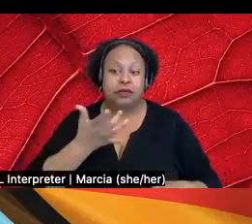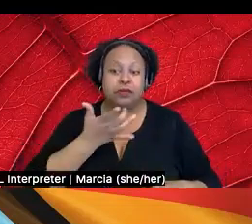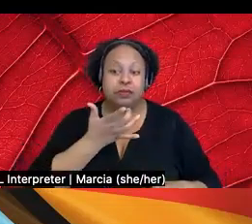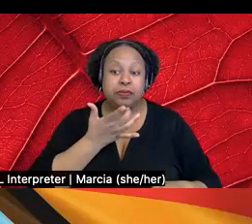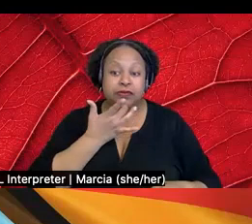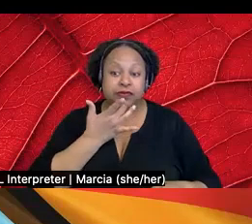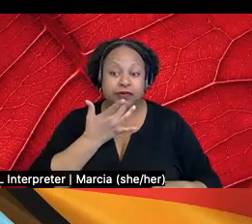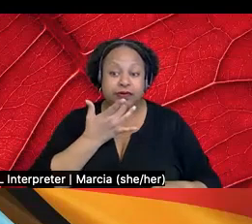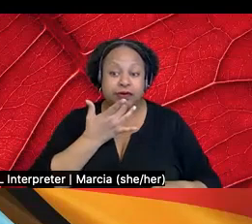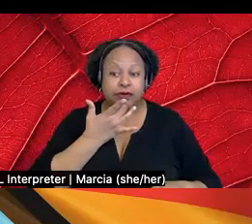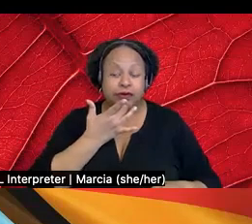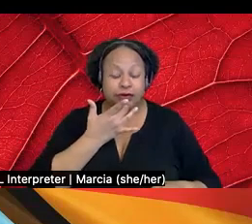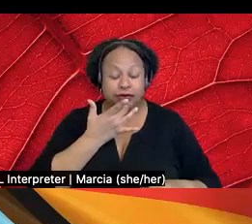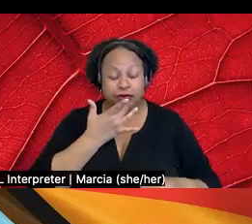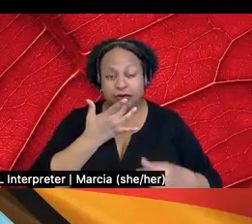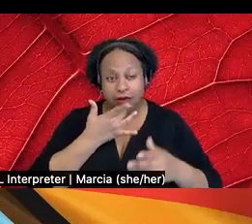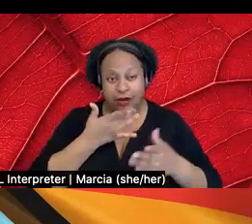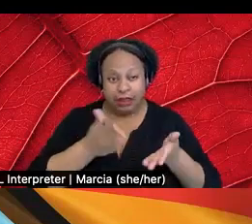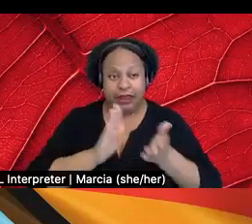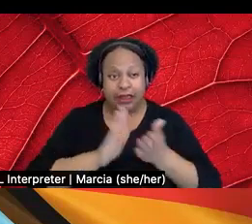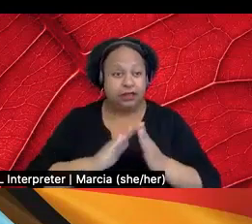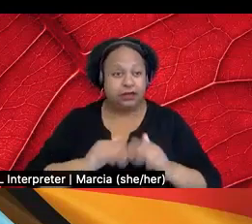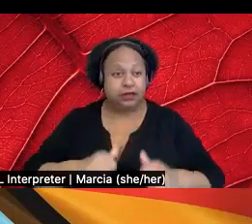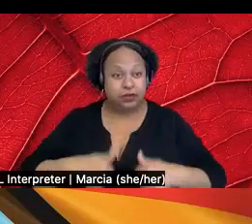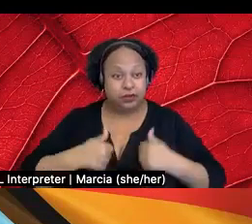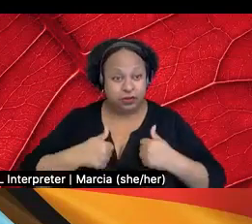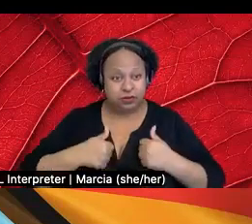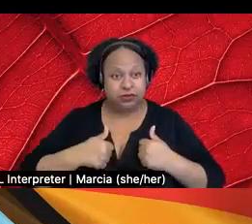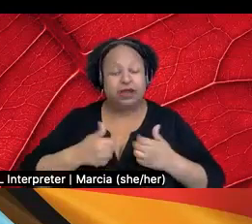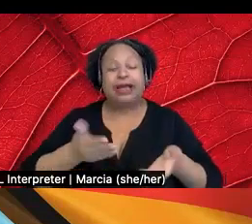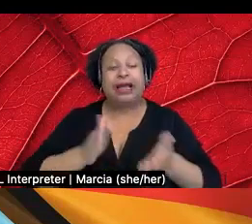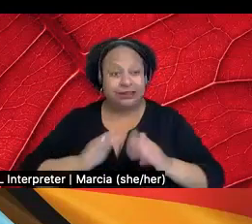you can use the raise hand feature and then you will be asked to unmute yourself.